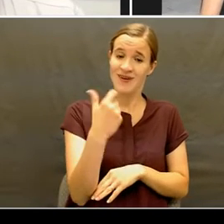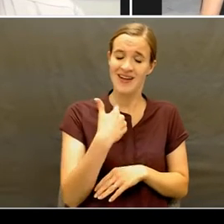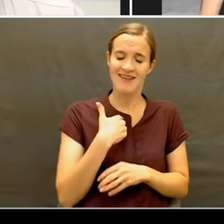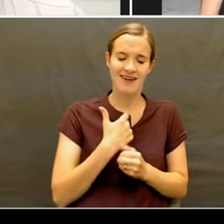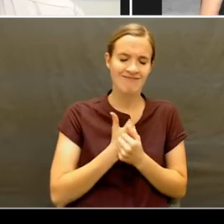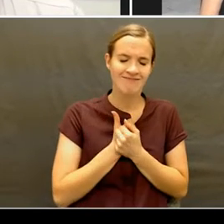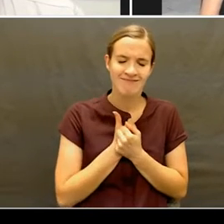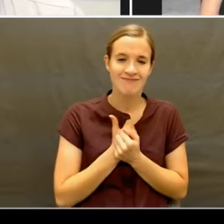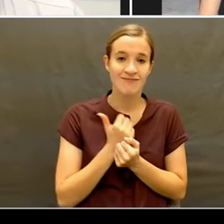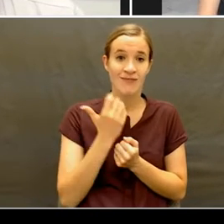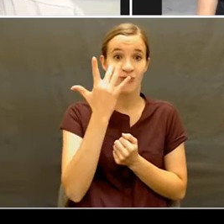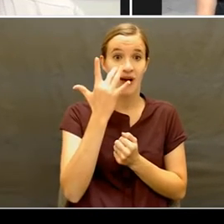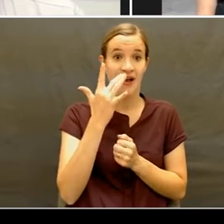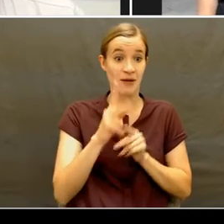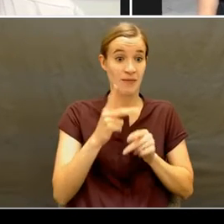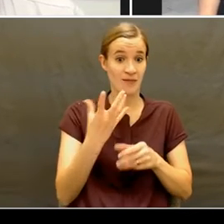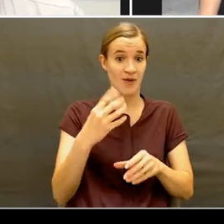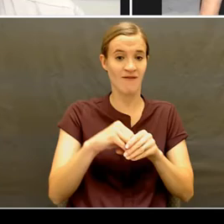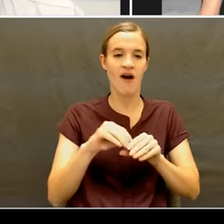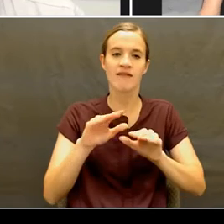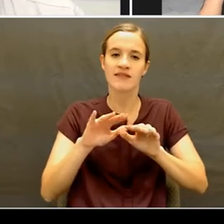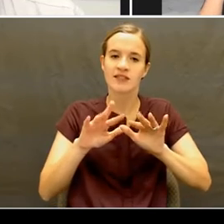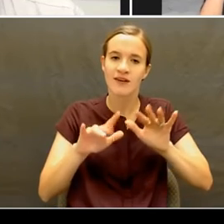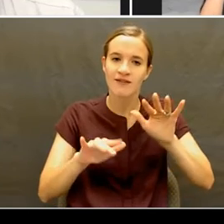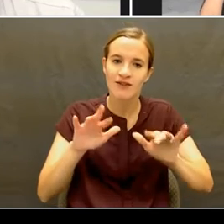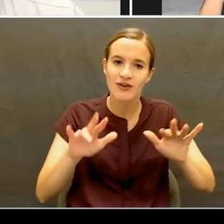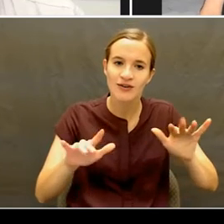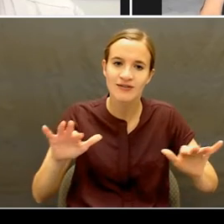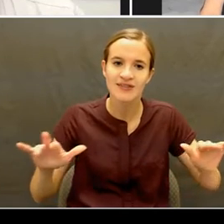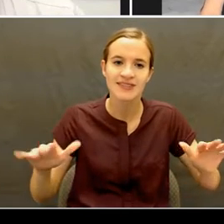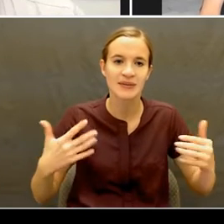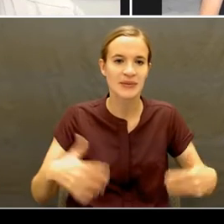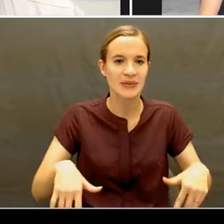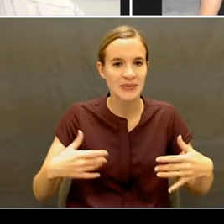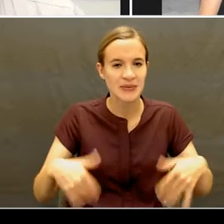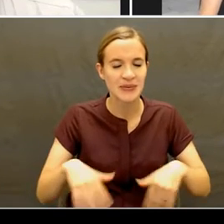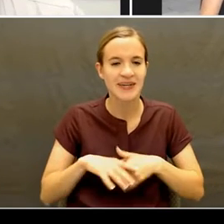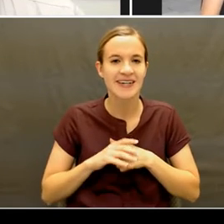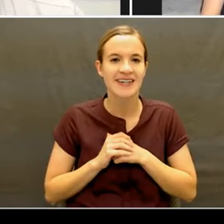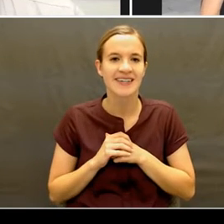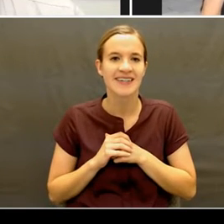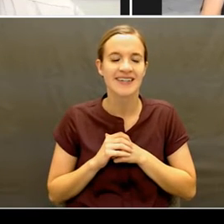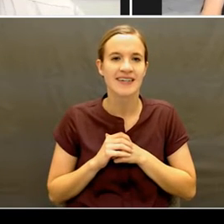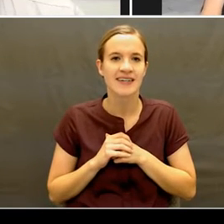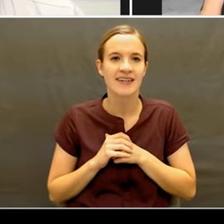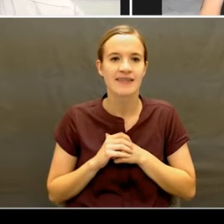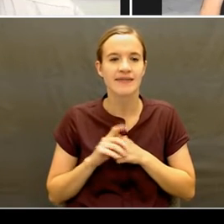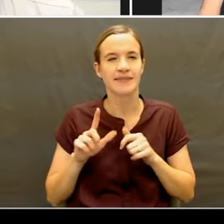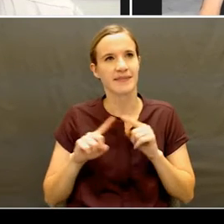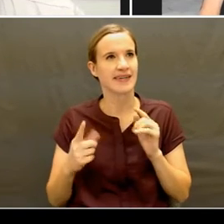be so diverse, you know, and, and yet we still haven't, you know, we haven't reached out to the